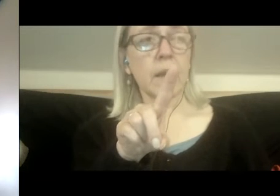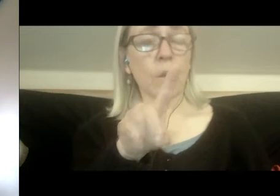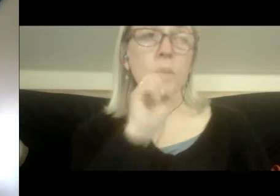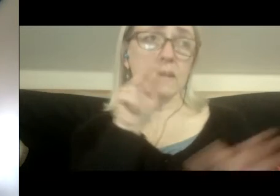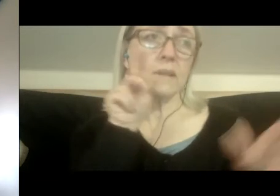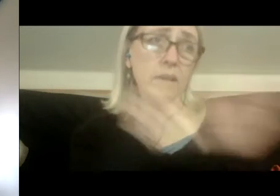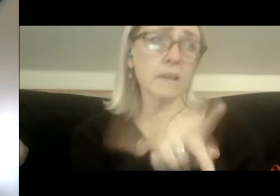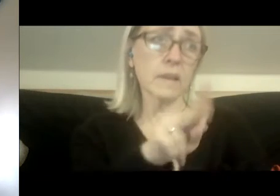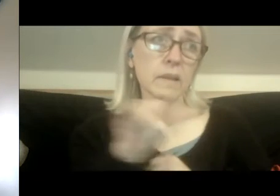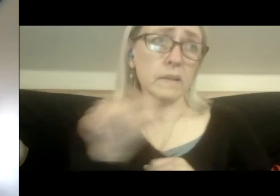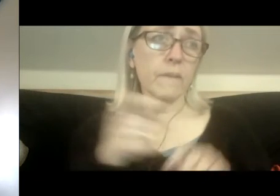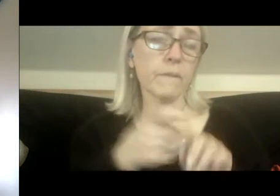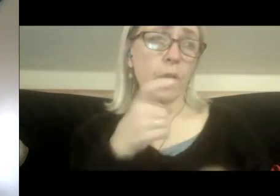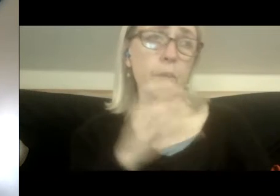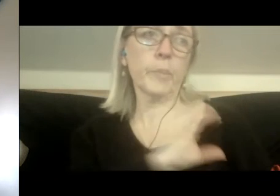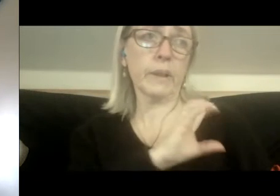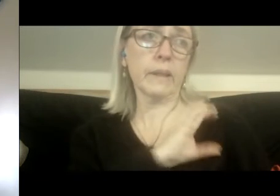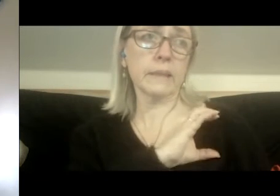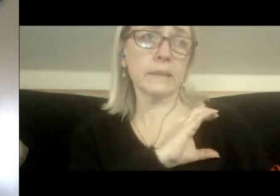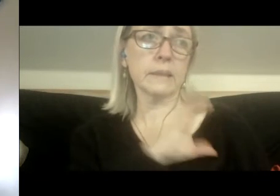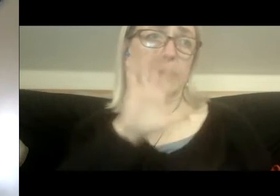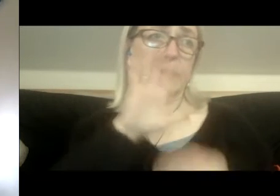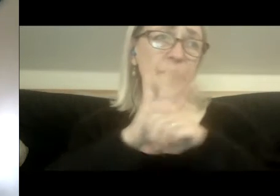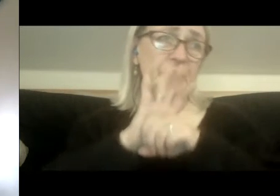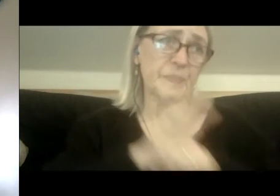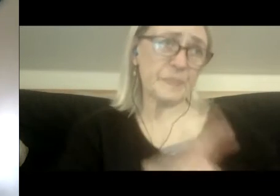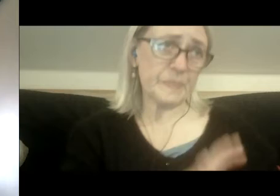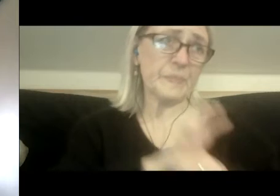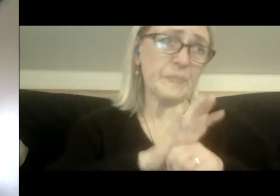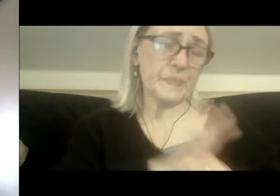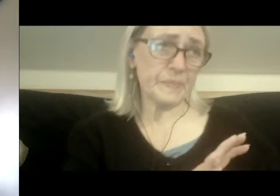and my colleagues had actually asked me to give a presentation on Black Lives Matter.